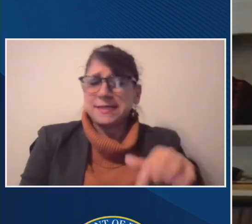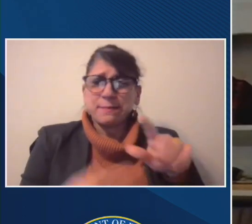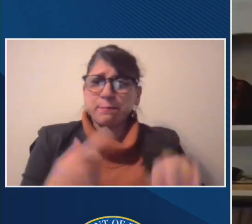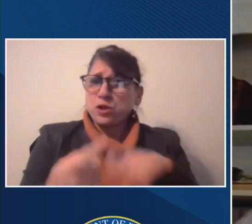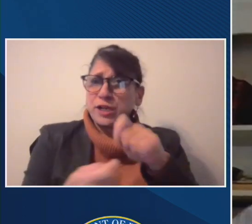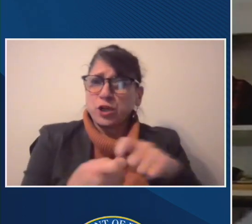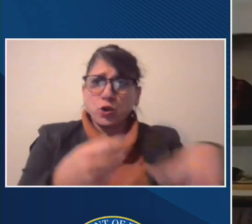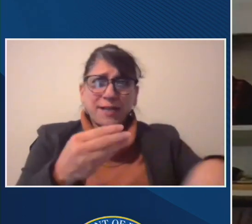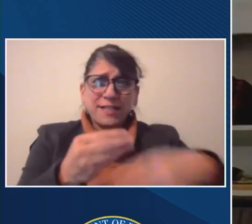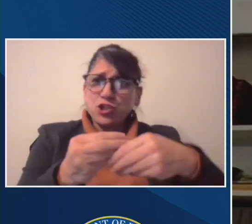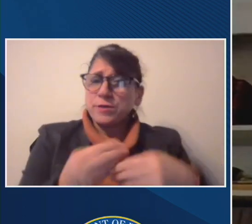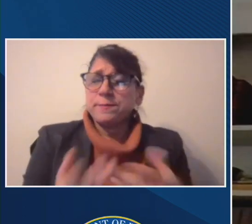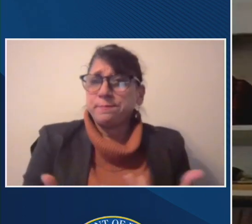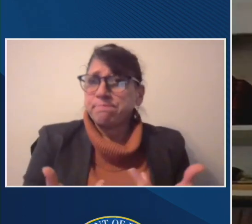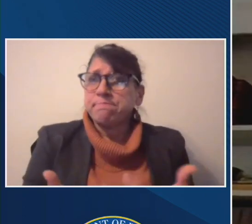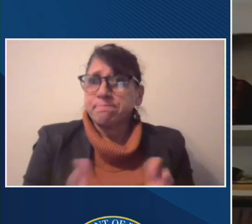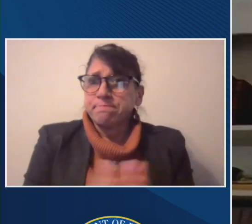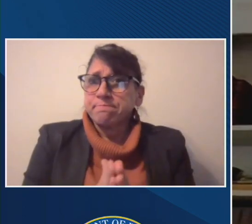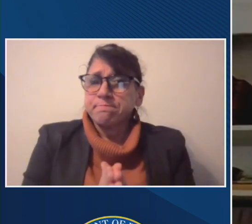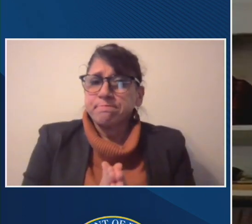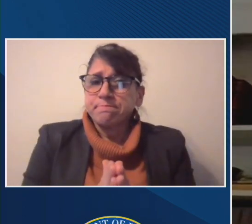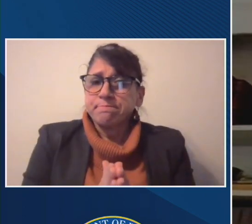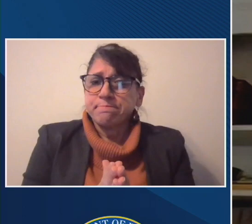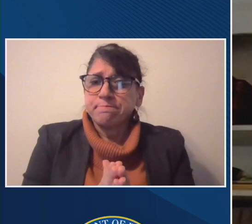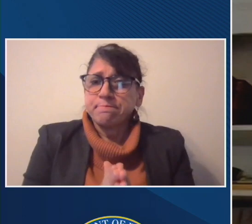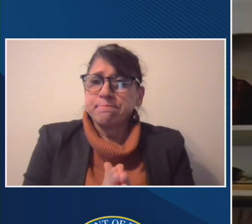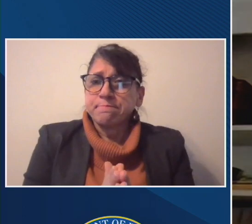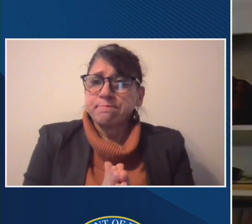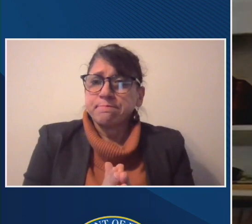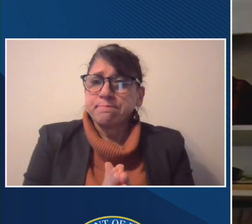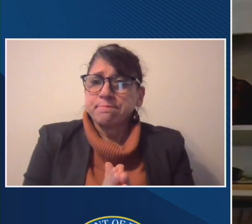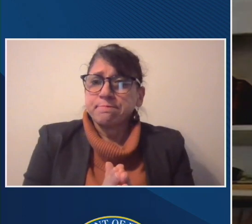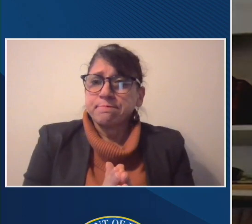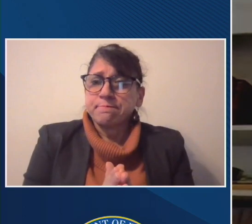And if it's the will of the committee to